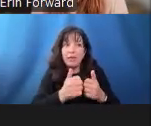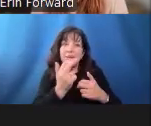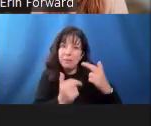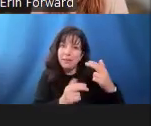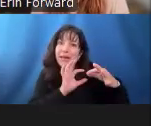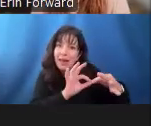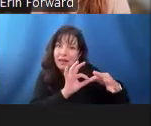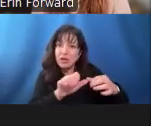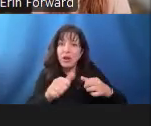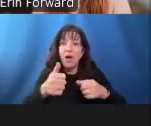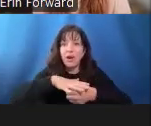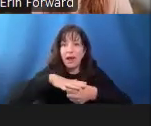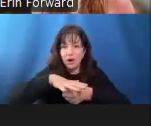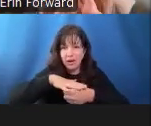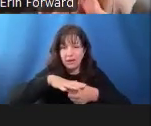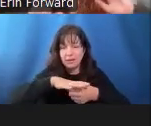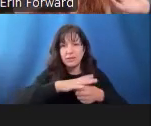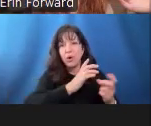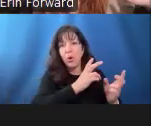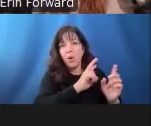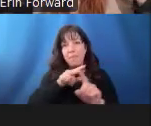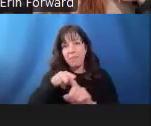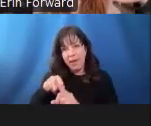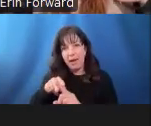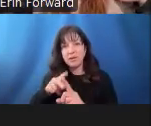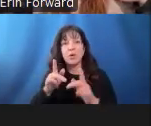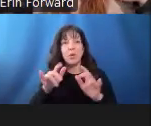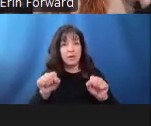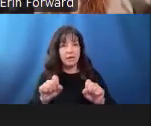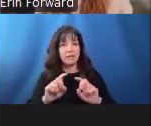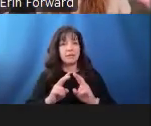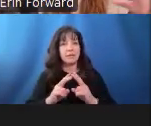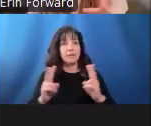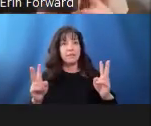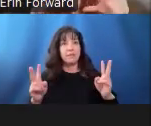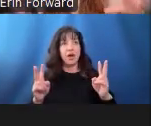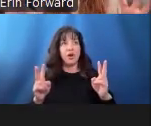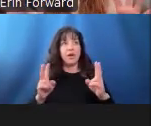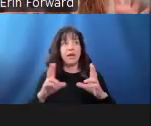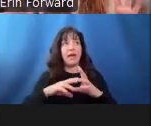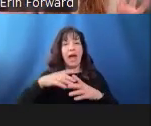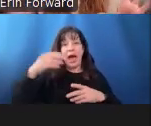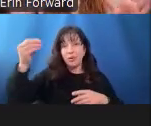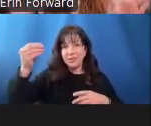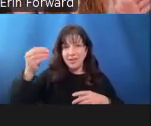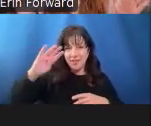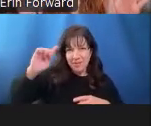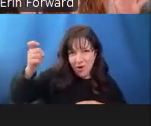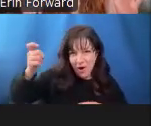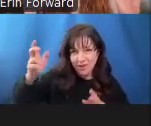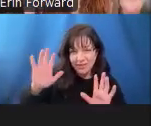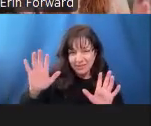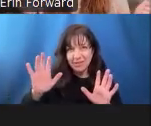areas. And so yes, this is all very outside of the box, but